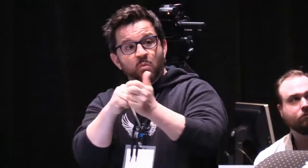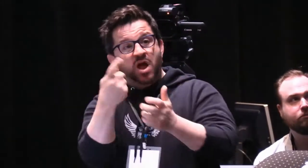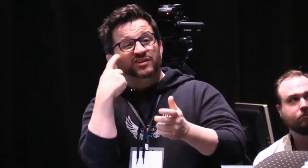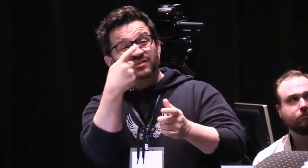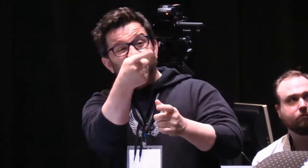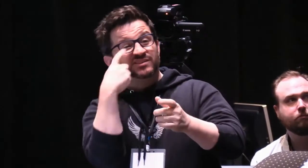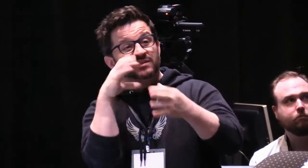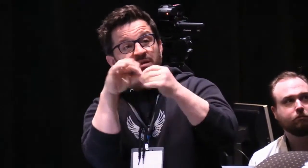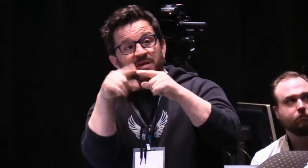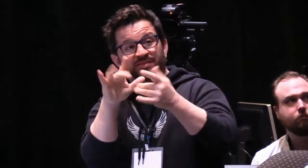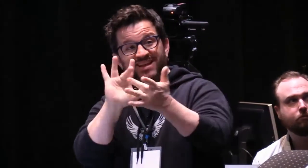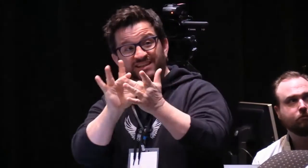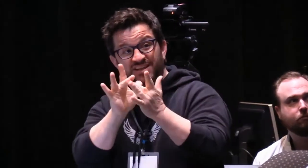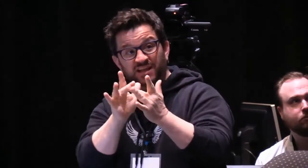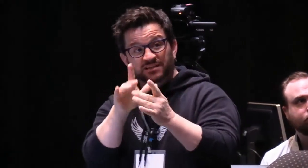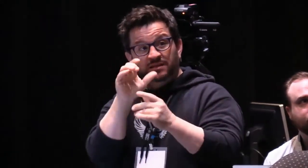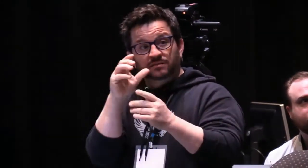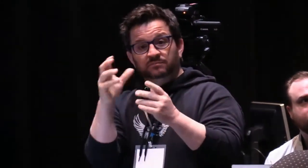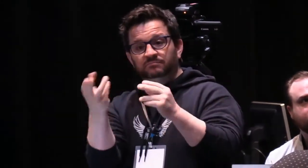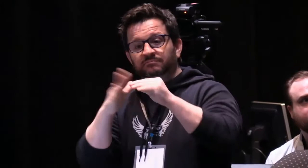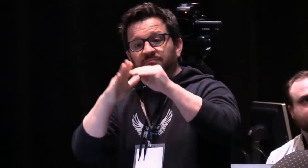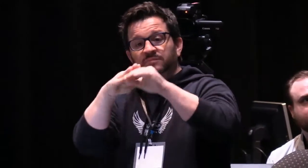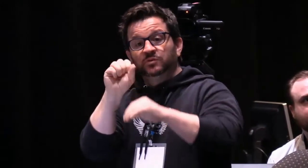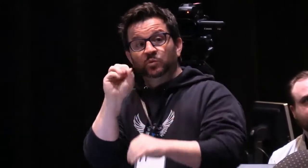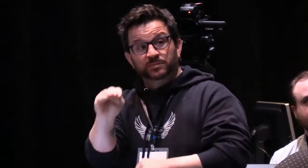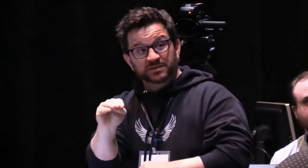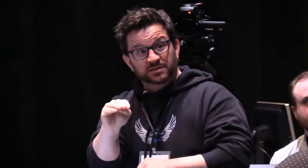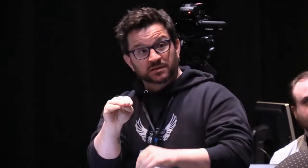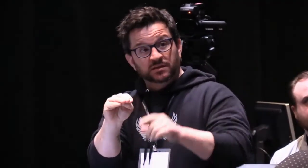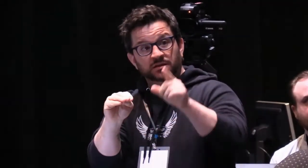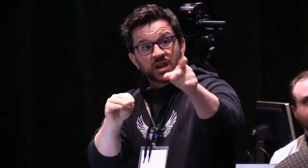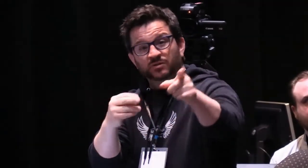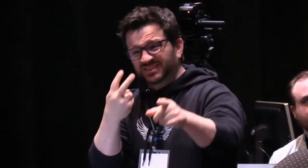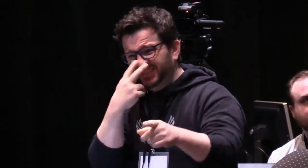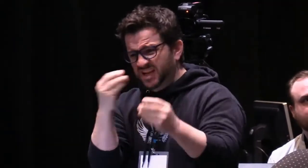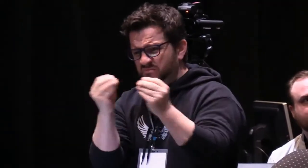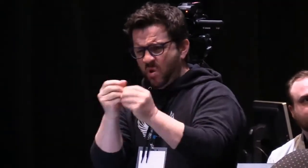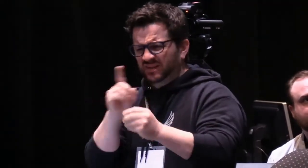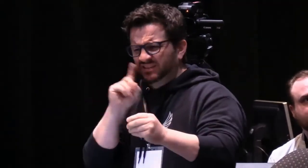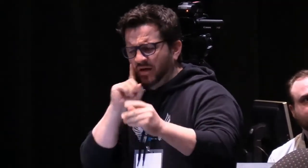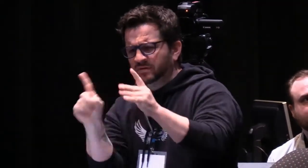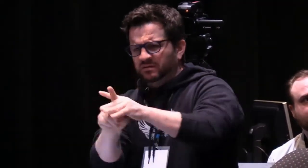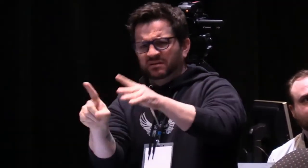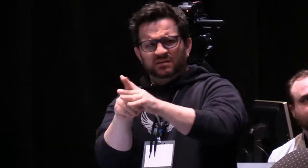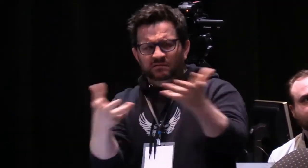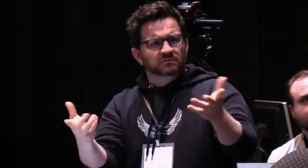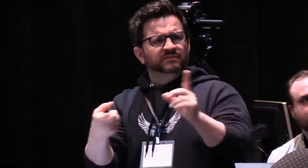Now I'm trying to make this, connect it in terms of what you were talking about the internet, in terms of social media.